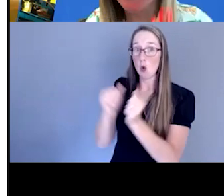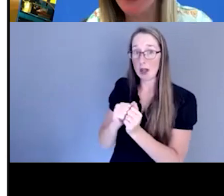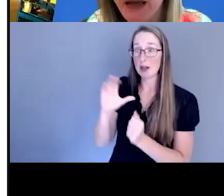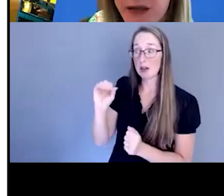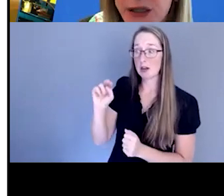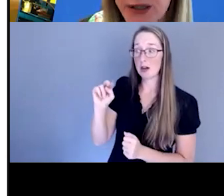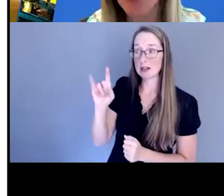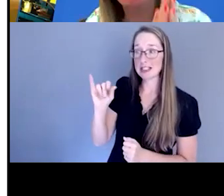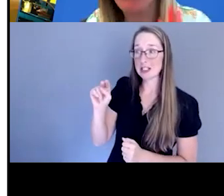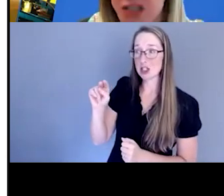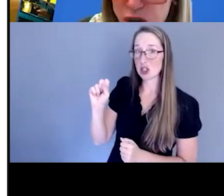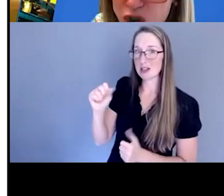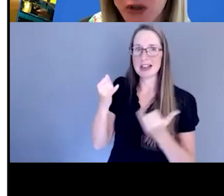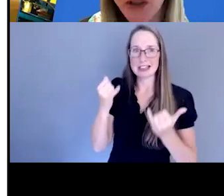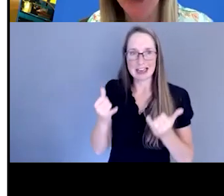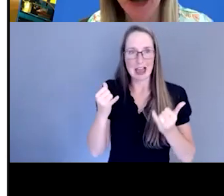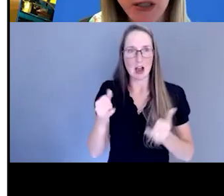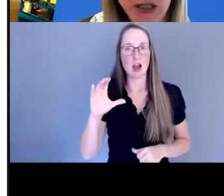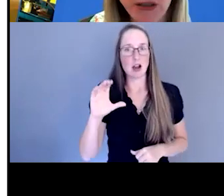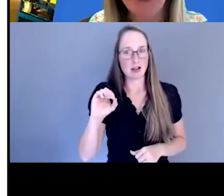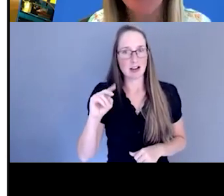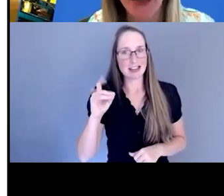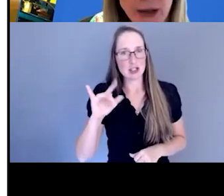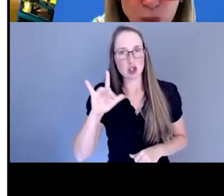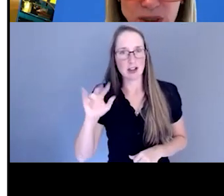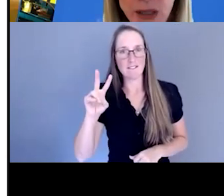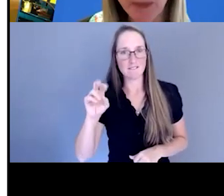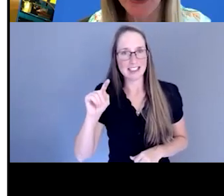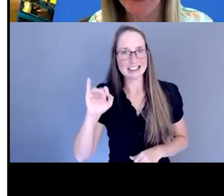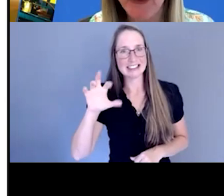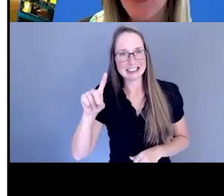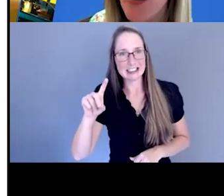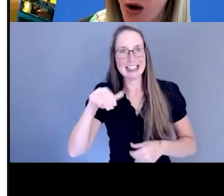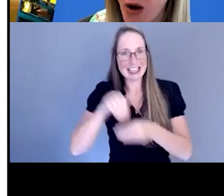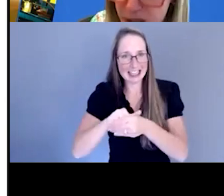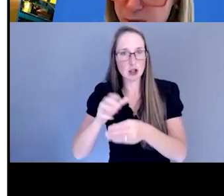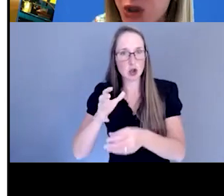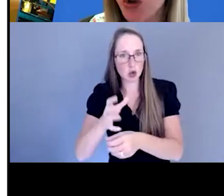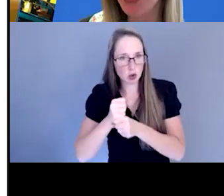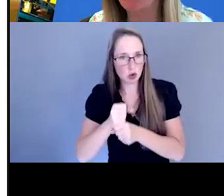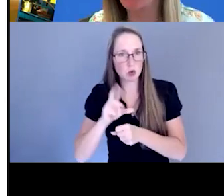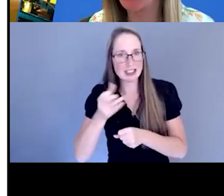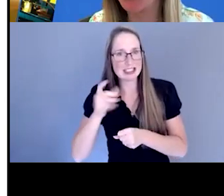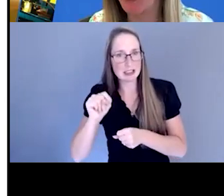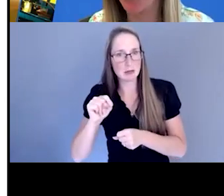it is now conditionally vested in the recipient, subject to the conditions that